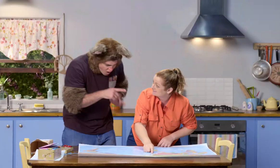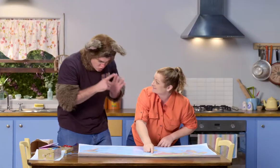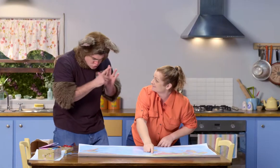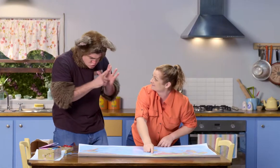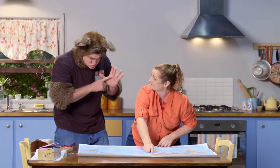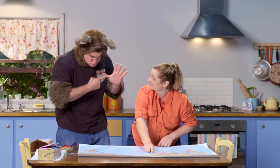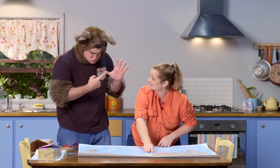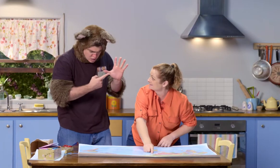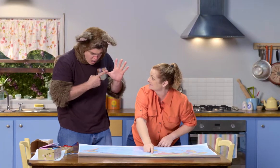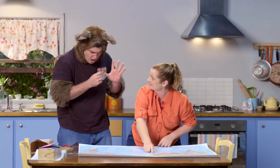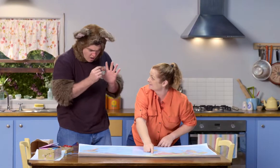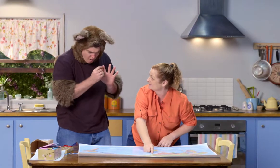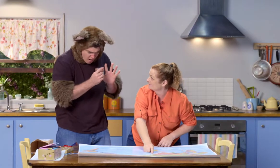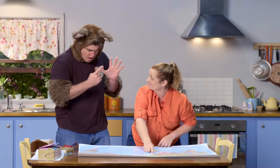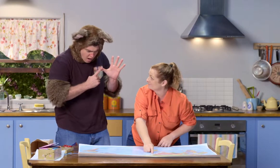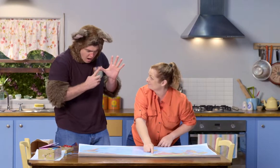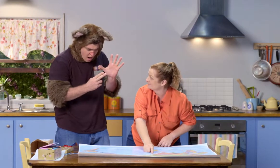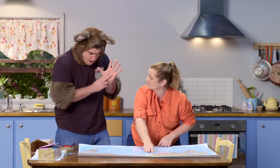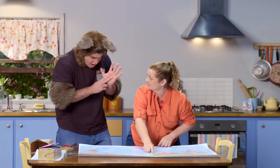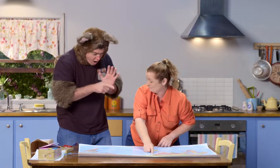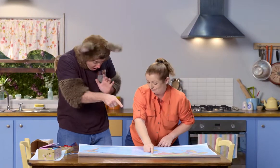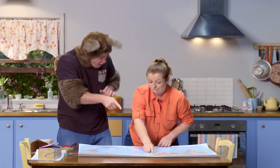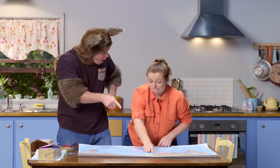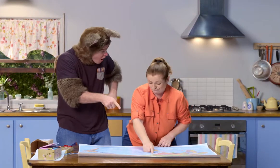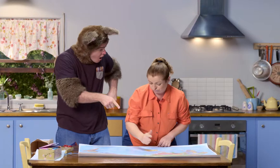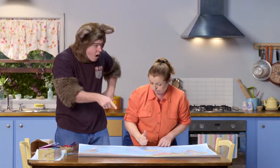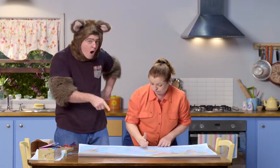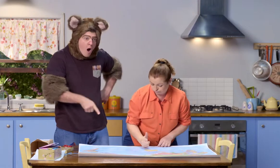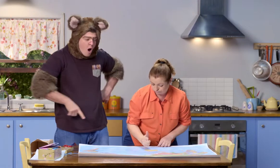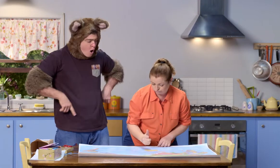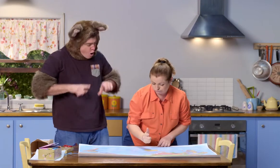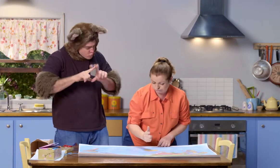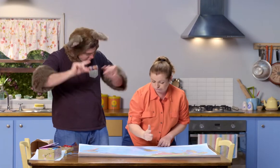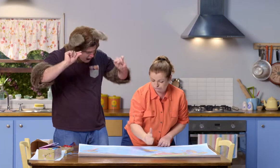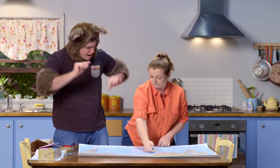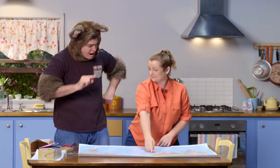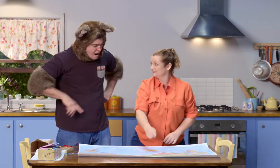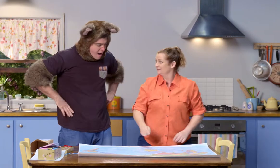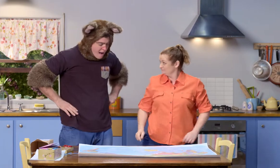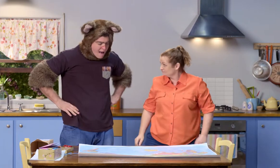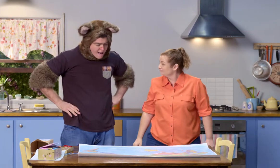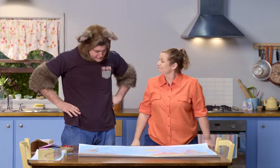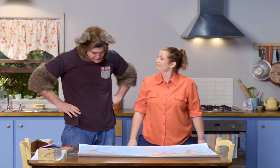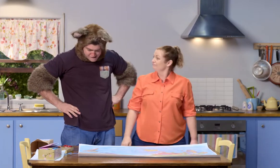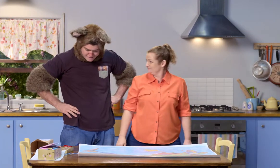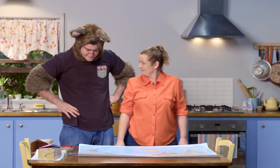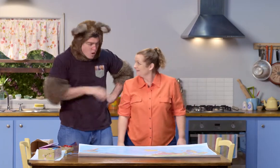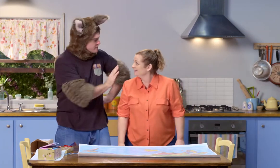J-A-P-A-N. Oh, Japan! Yes, that's right.